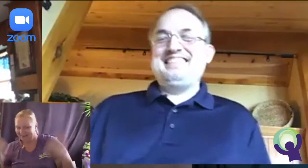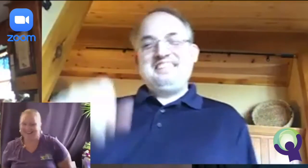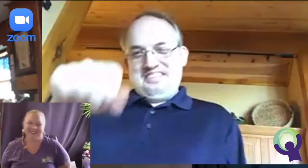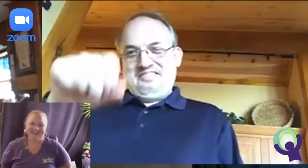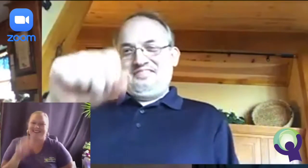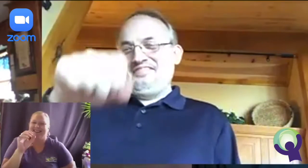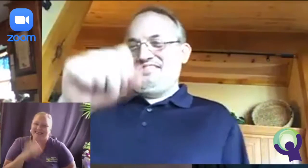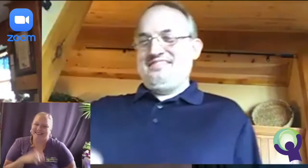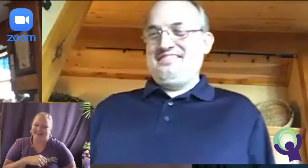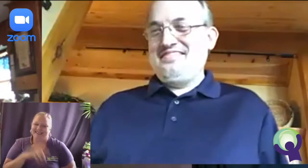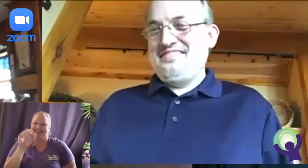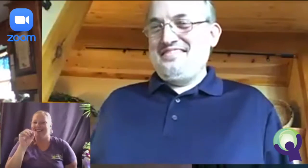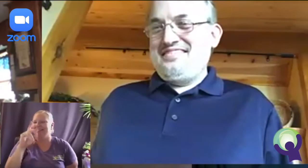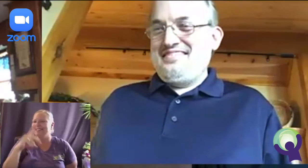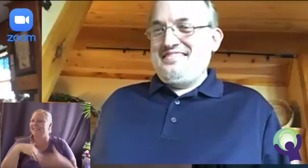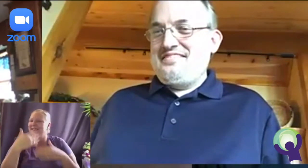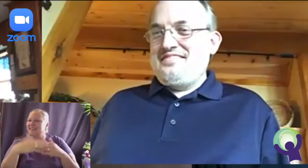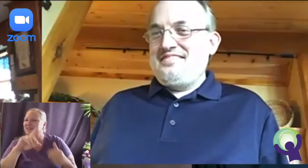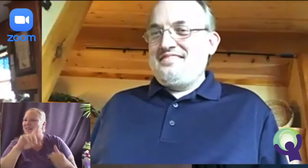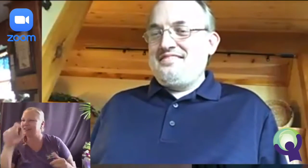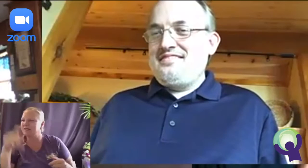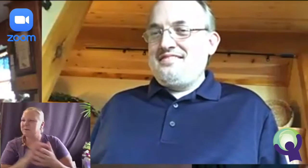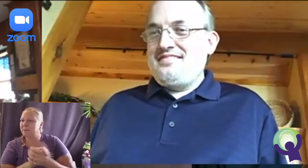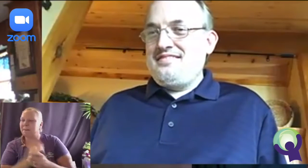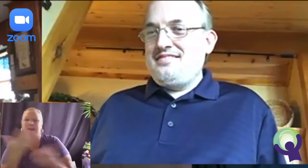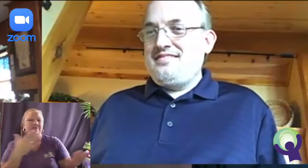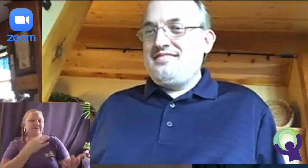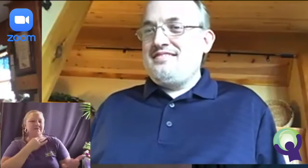to work with money and budgets and confidentiality and that's carried over to your current job.